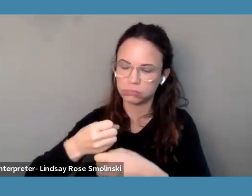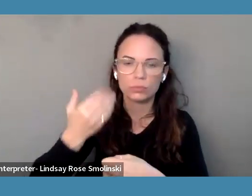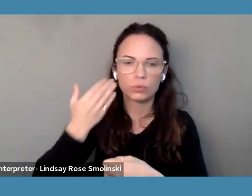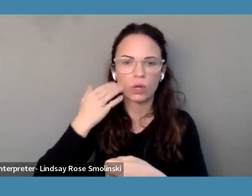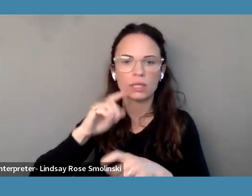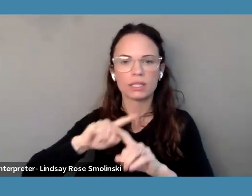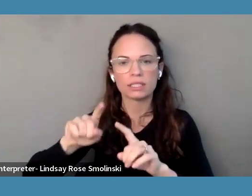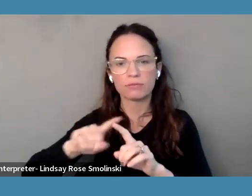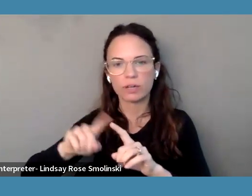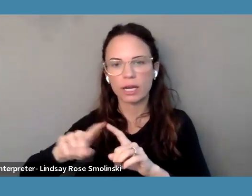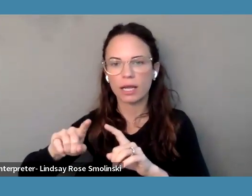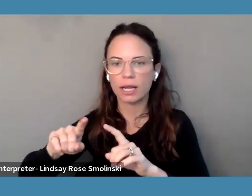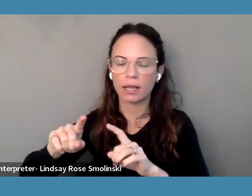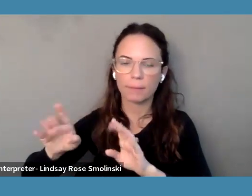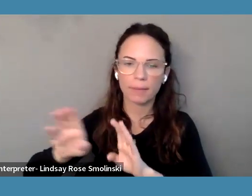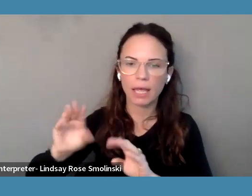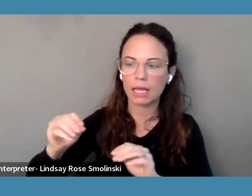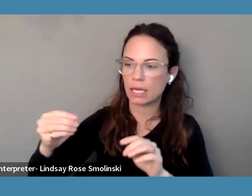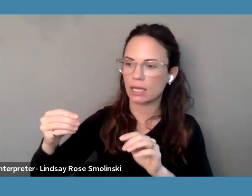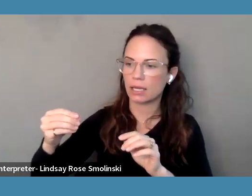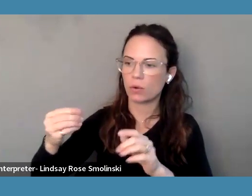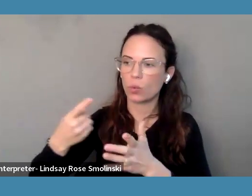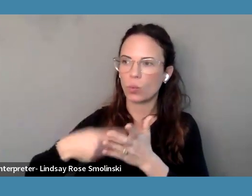and the interventions that are being used to treat them